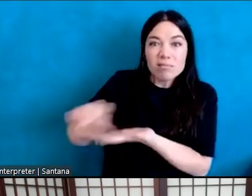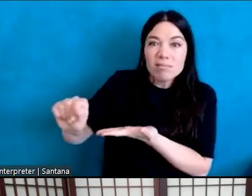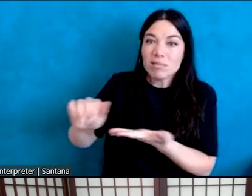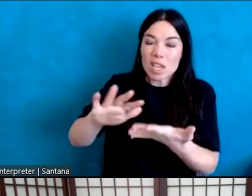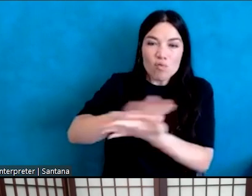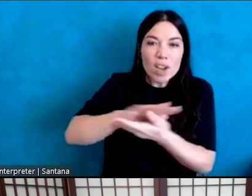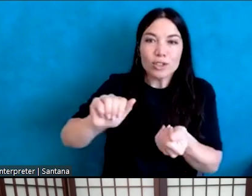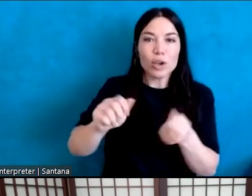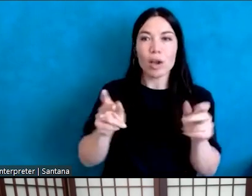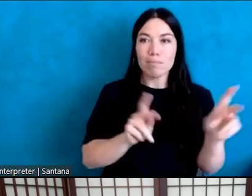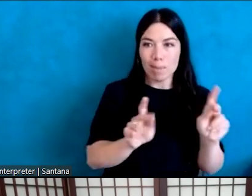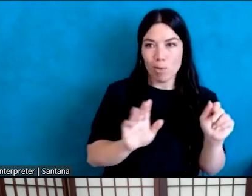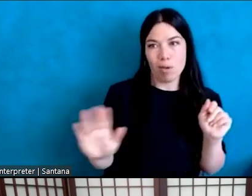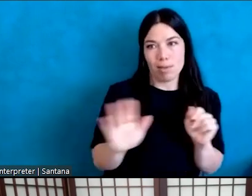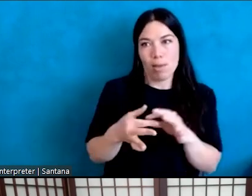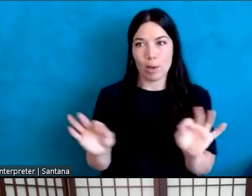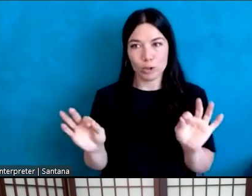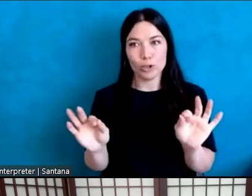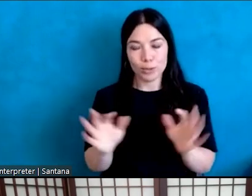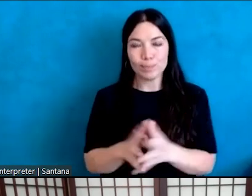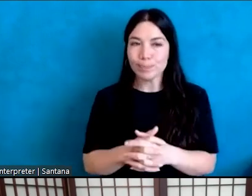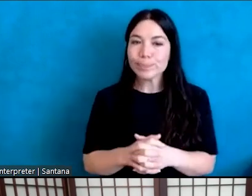asserting and or assuming that indigenous peoples are inferior;